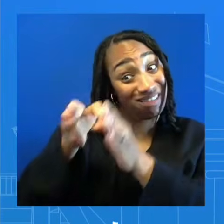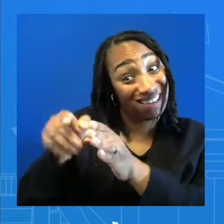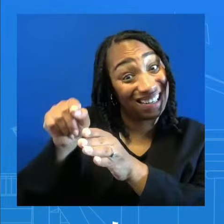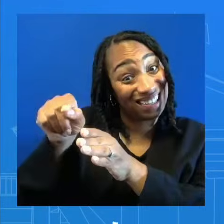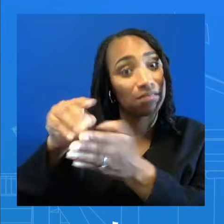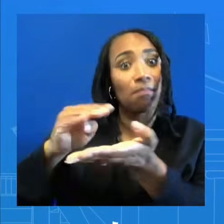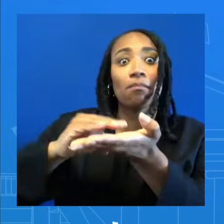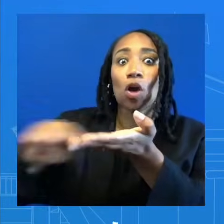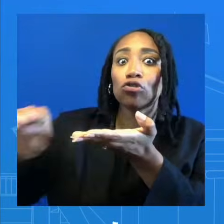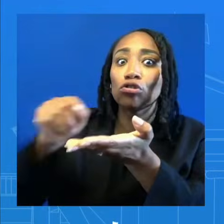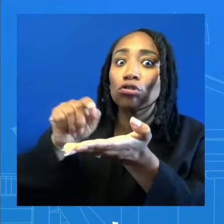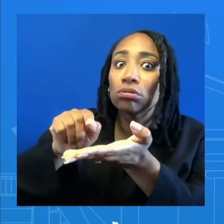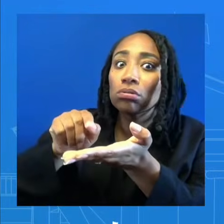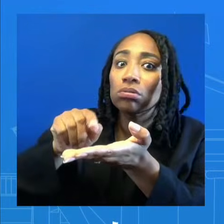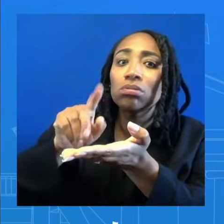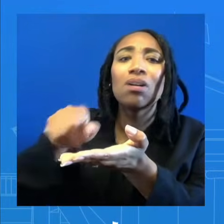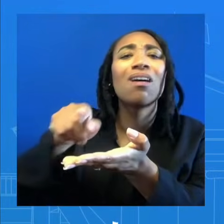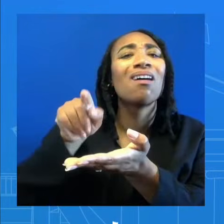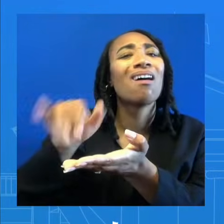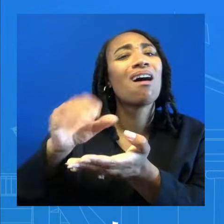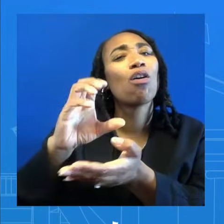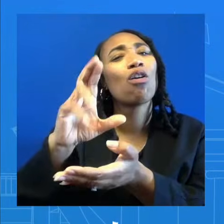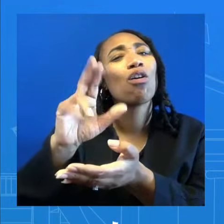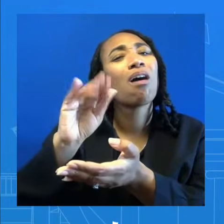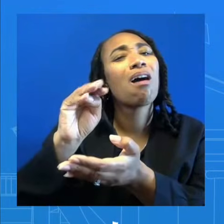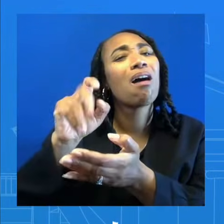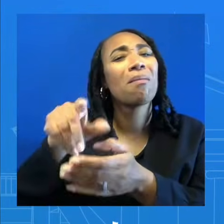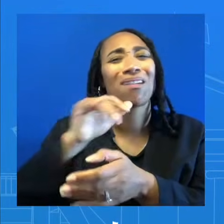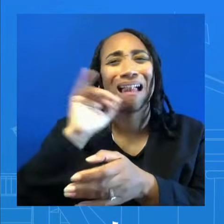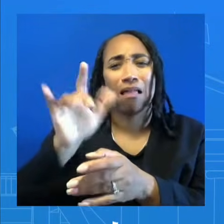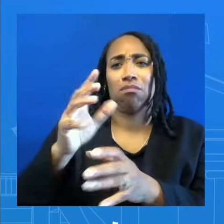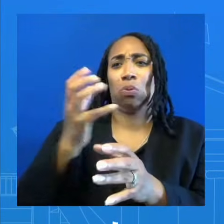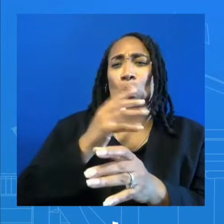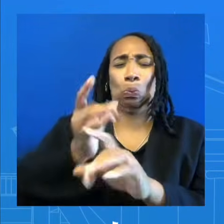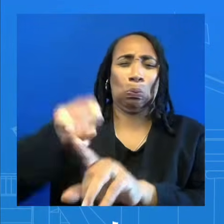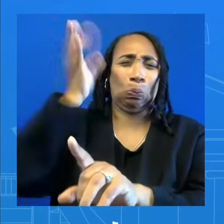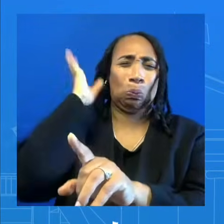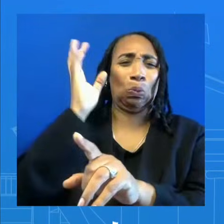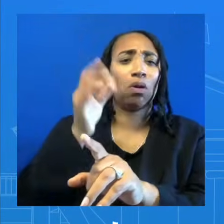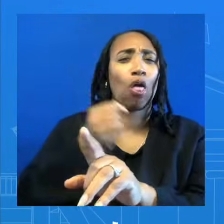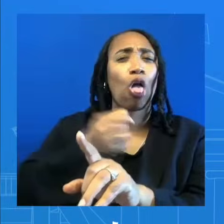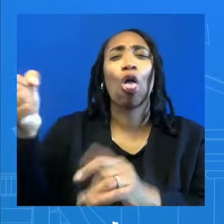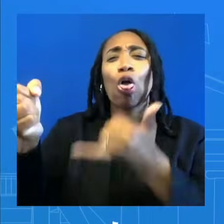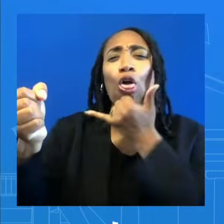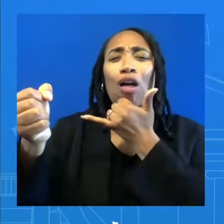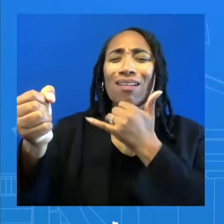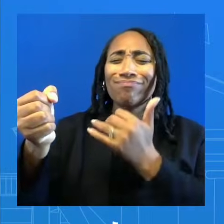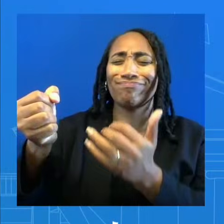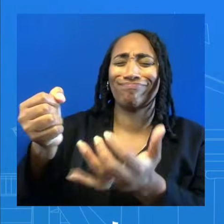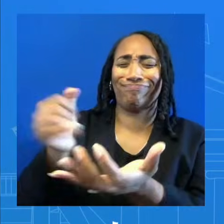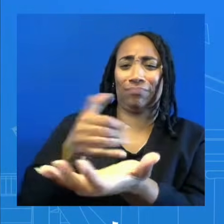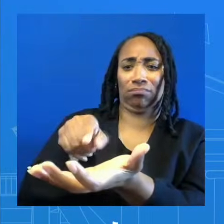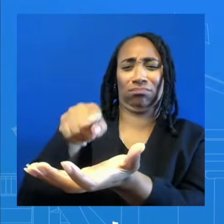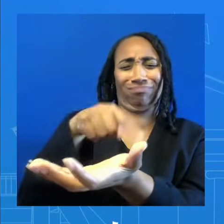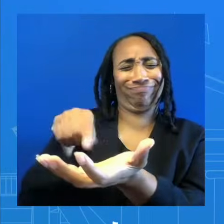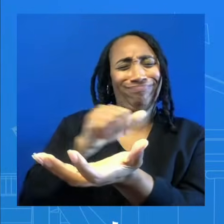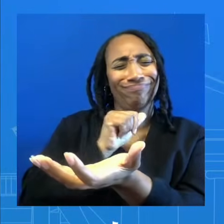And I think this is important to -- to just not forget. But I don't have the specifics of the process or how it works. But, obviously, it's out there,